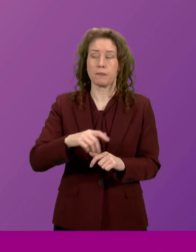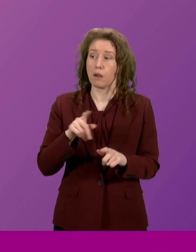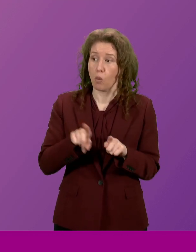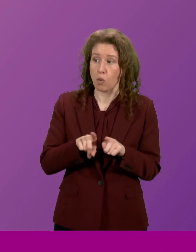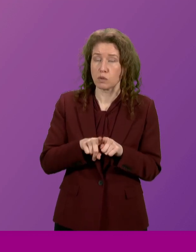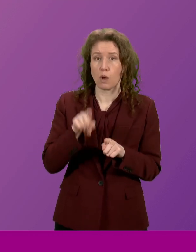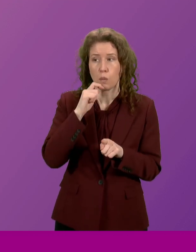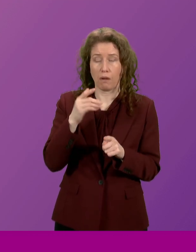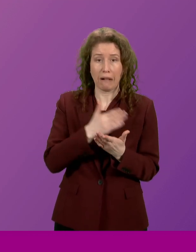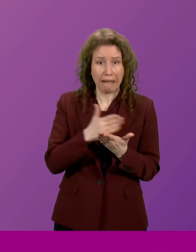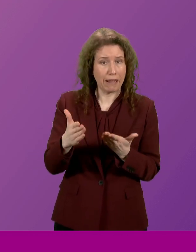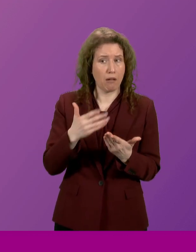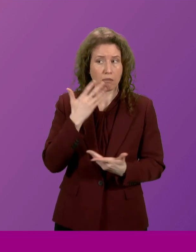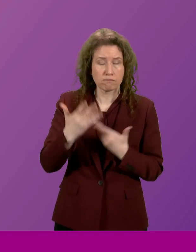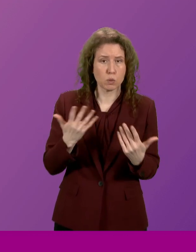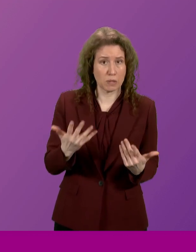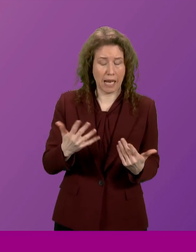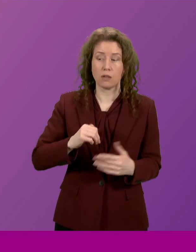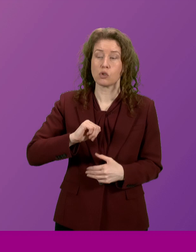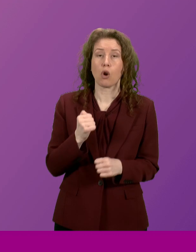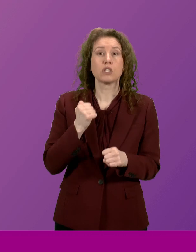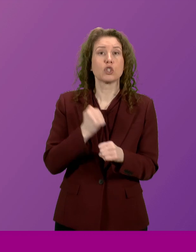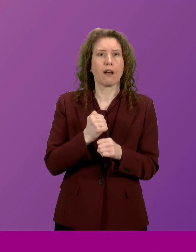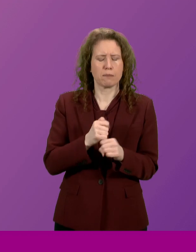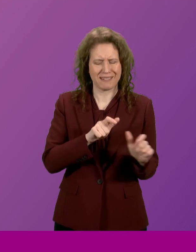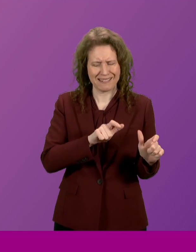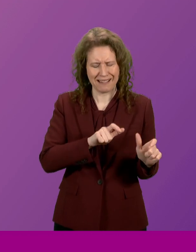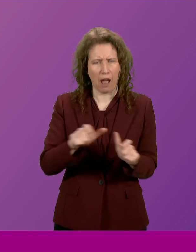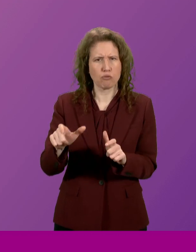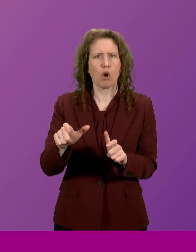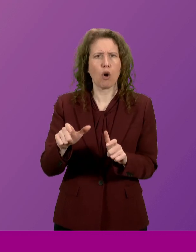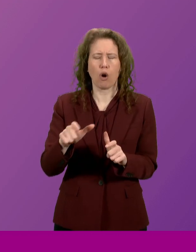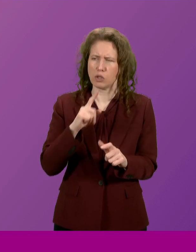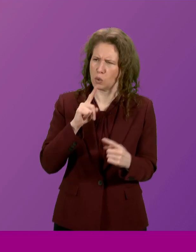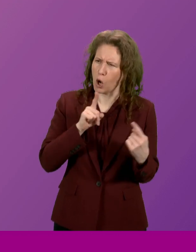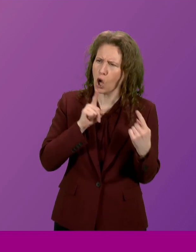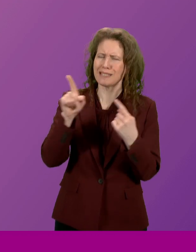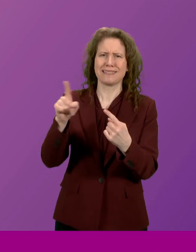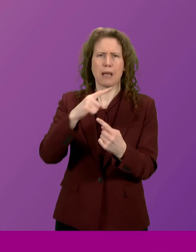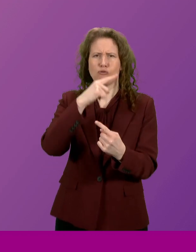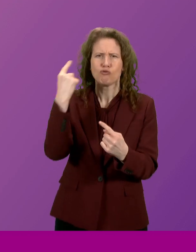he make it clear that the Scottish Government continues to condemn Russian aggression and